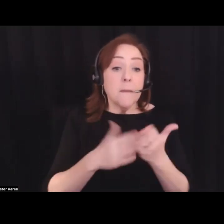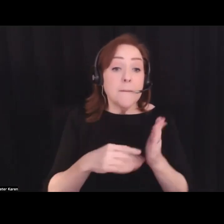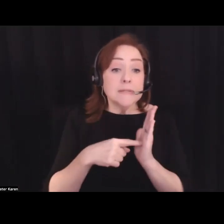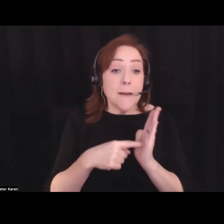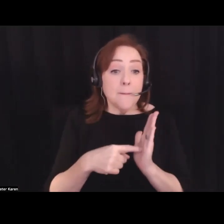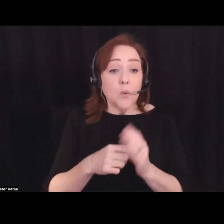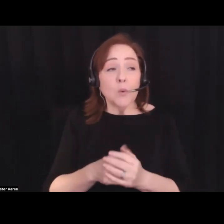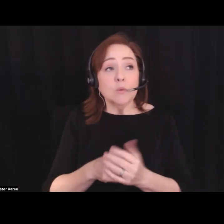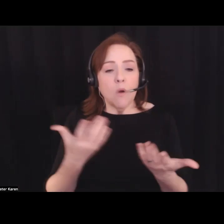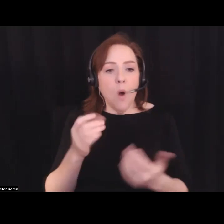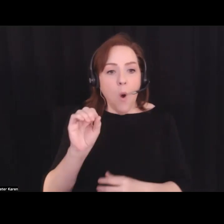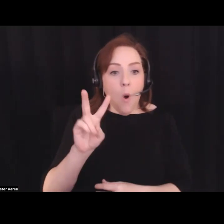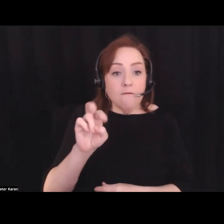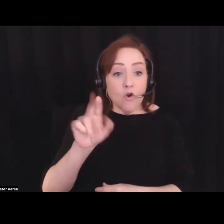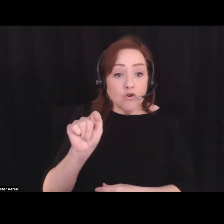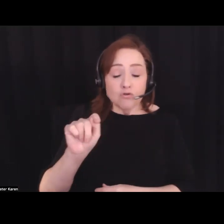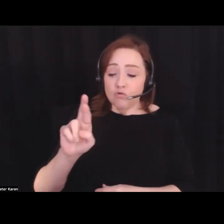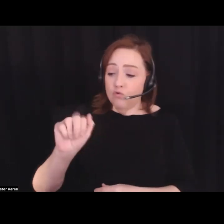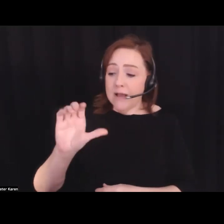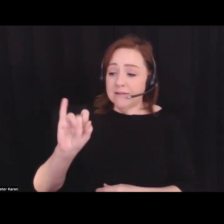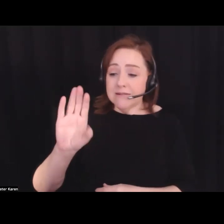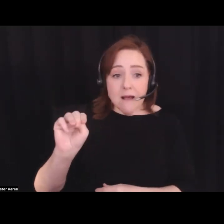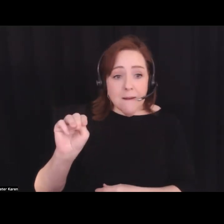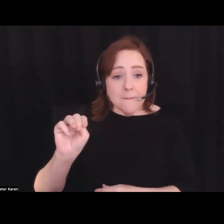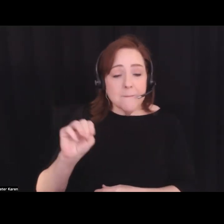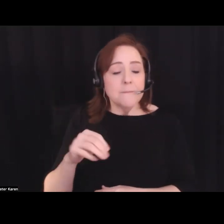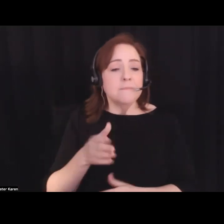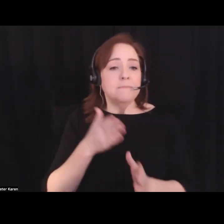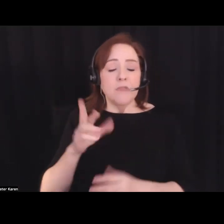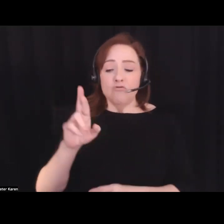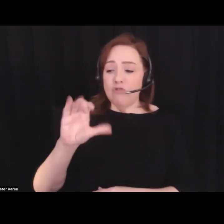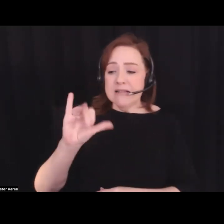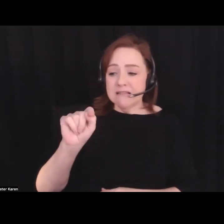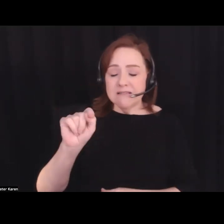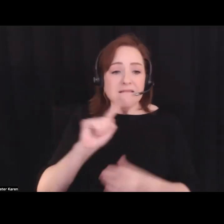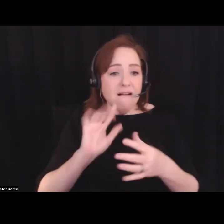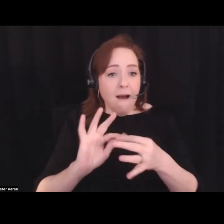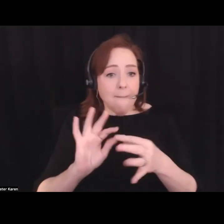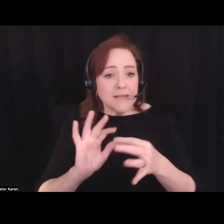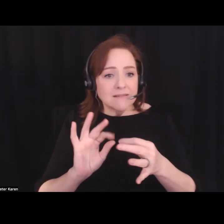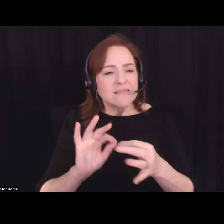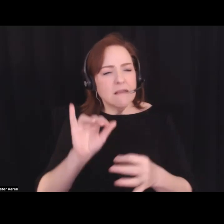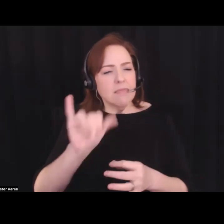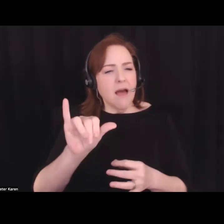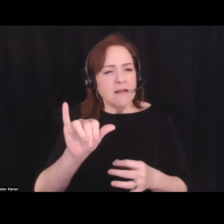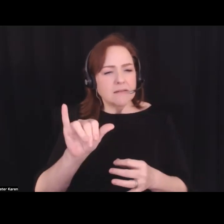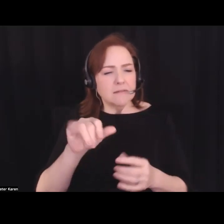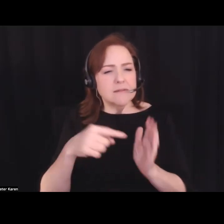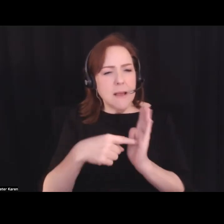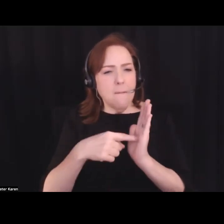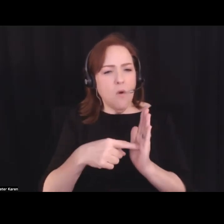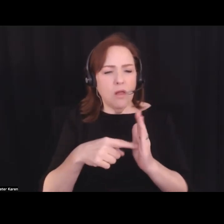overt racism and racist comments. that this is an example of explicit or conscious bias. it's